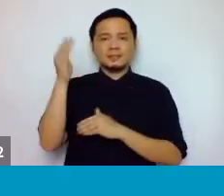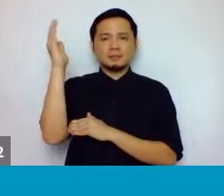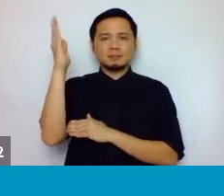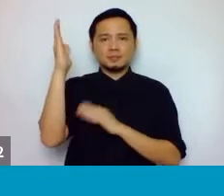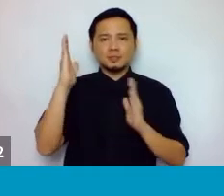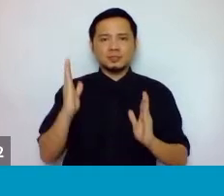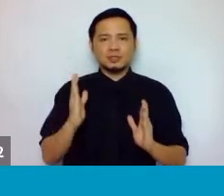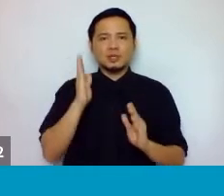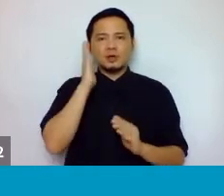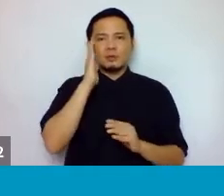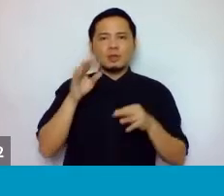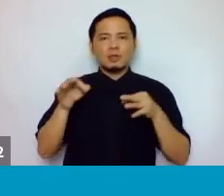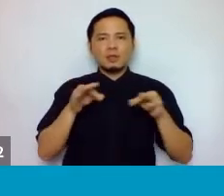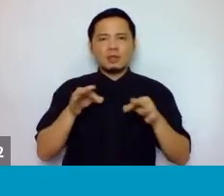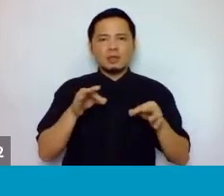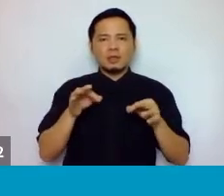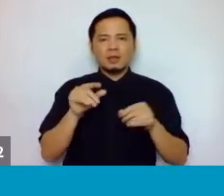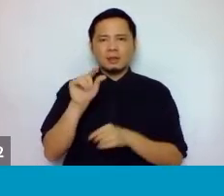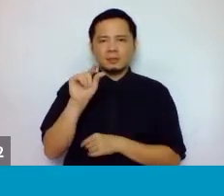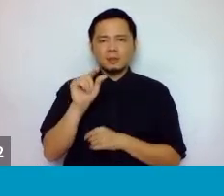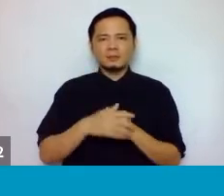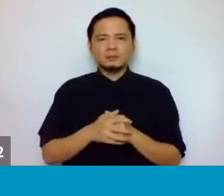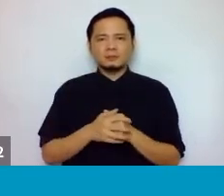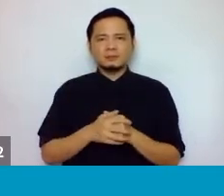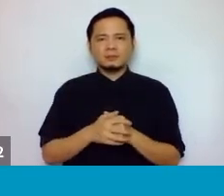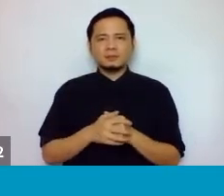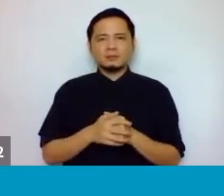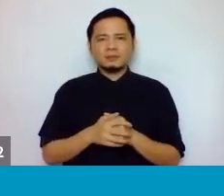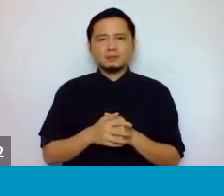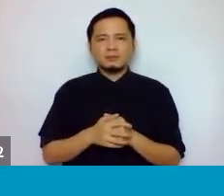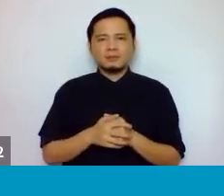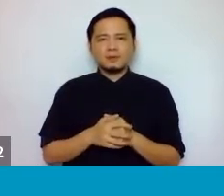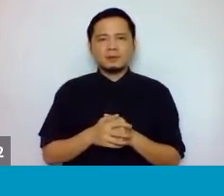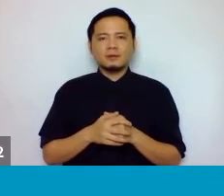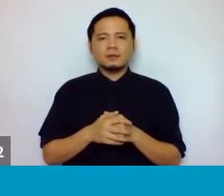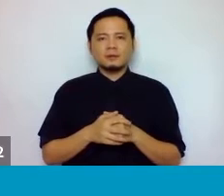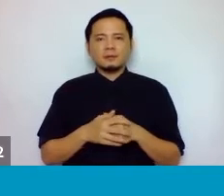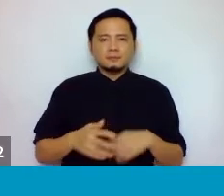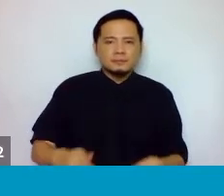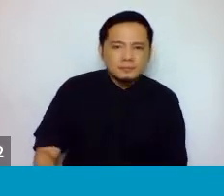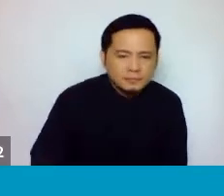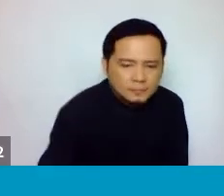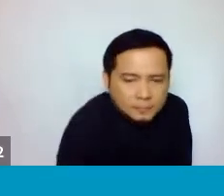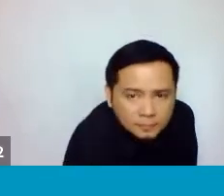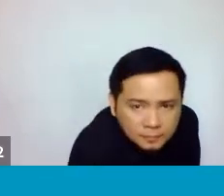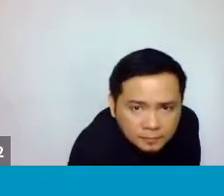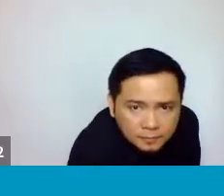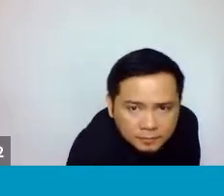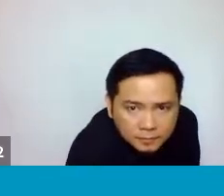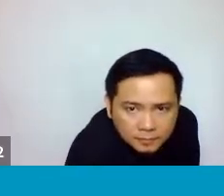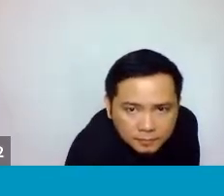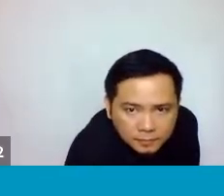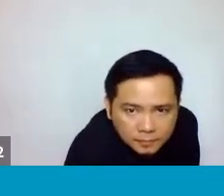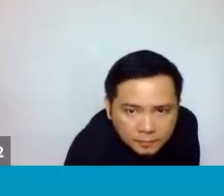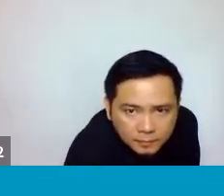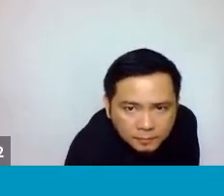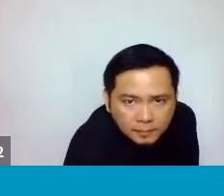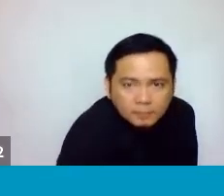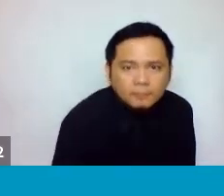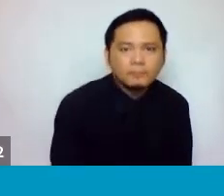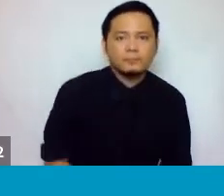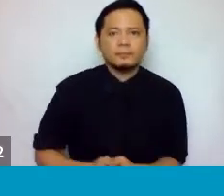So earlier I told Doc Beverly that I am one of the blue figures because I have been vaccinated because I was classified as A3.